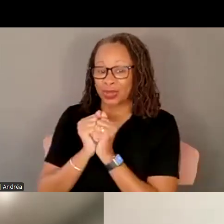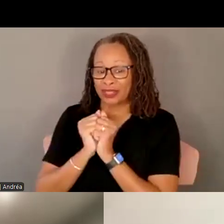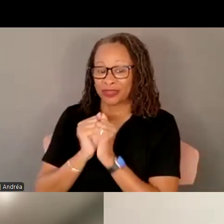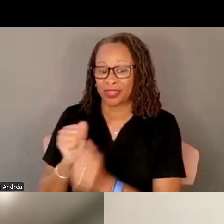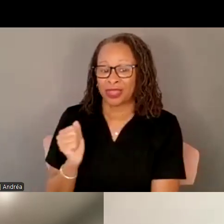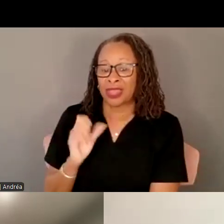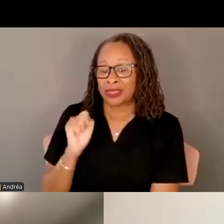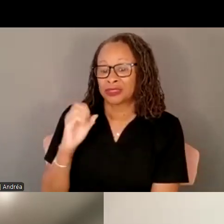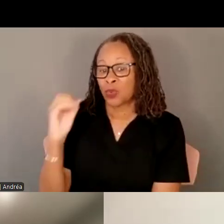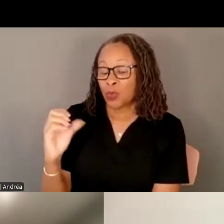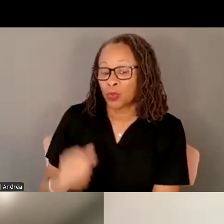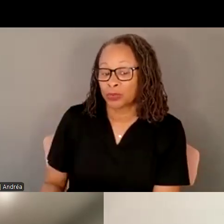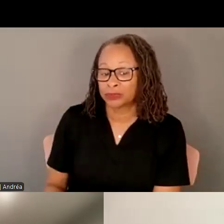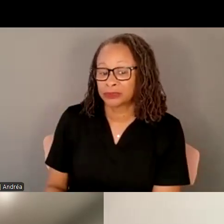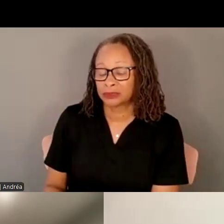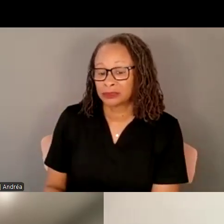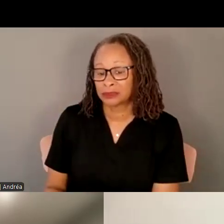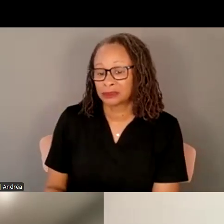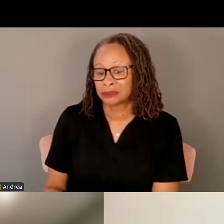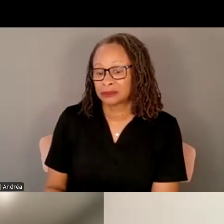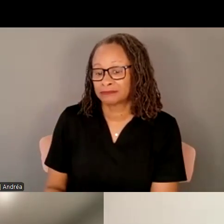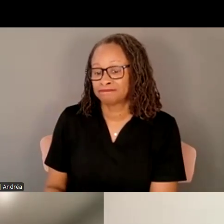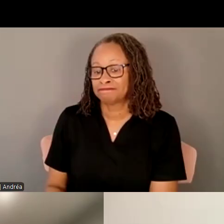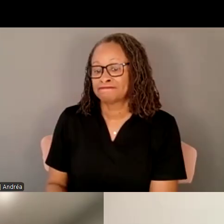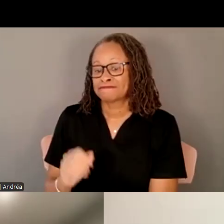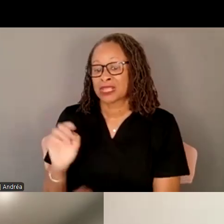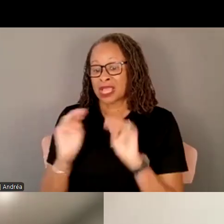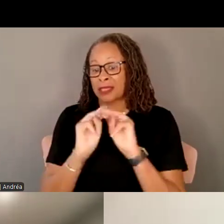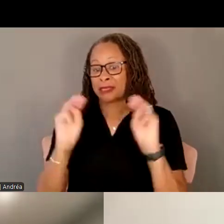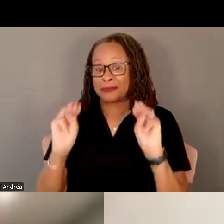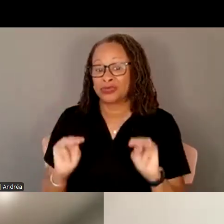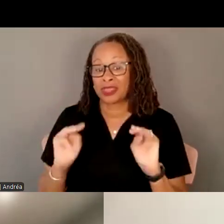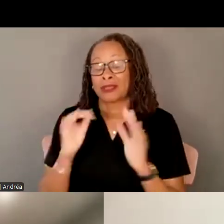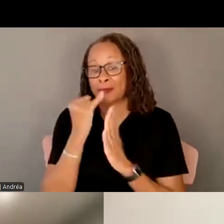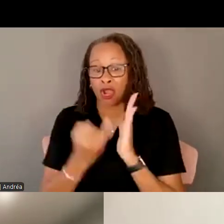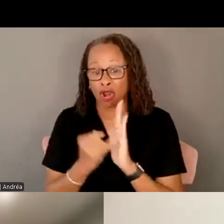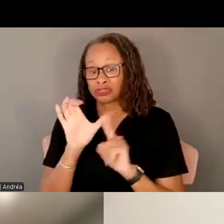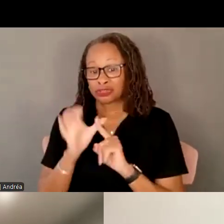So at the Museum Arts and Culture Access Consortium, or MAC,